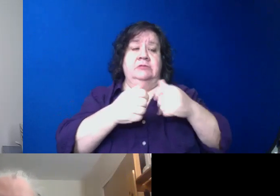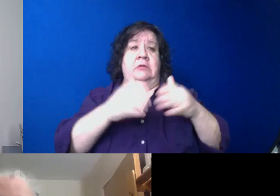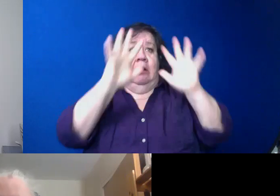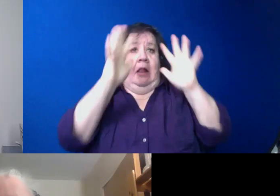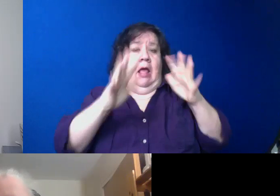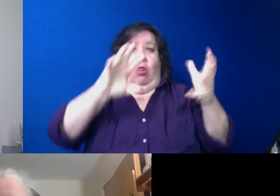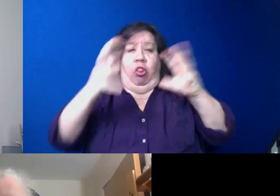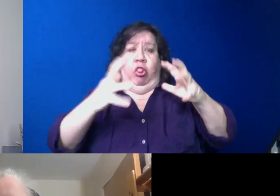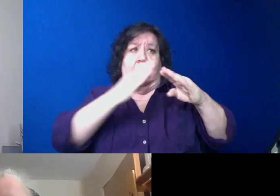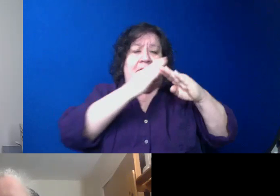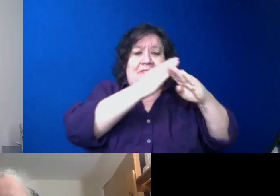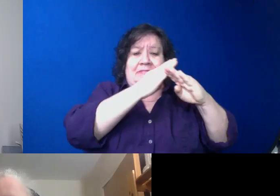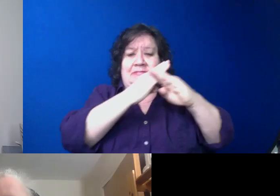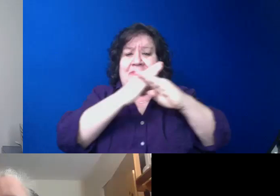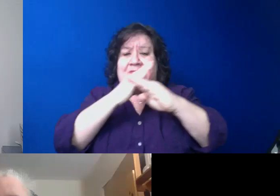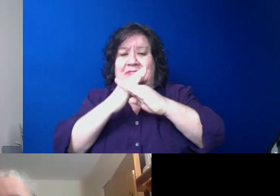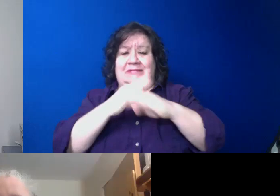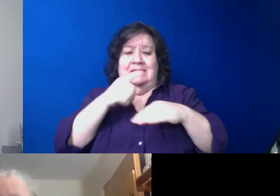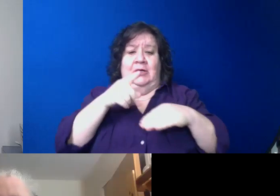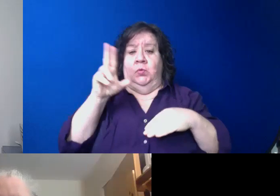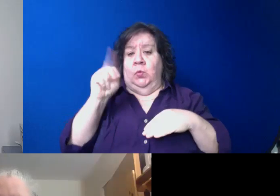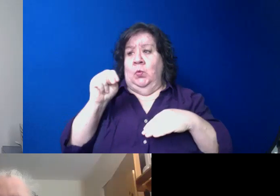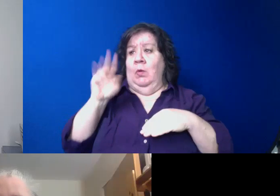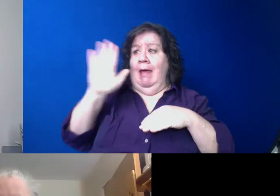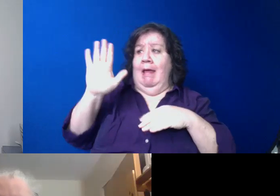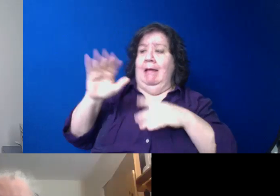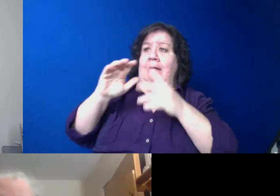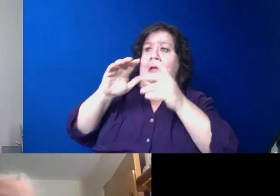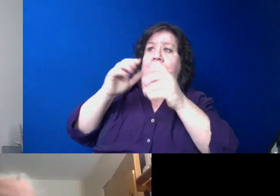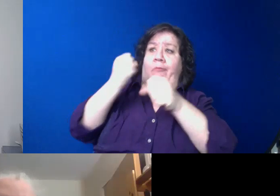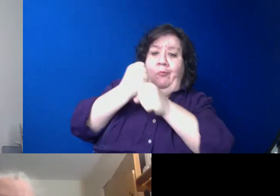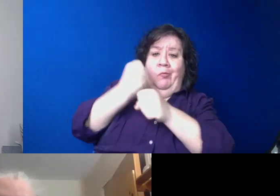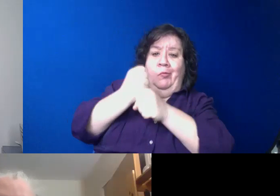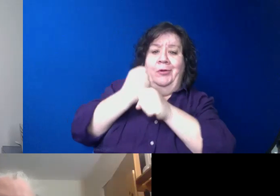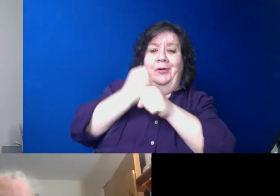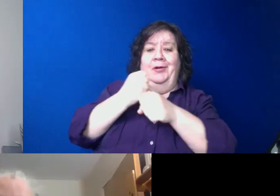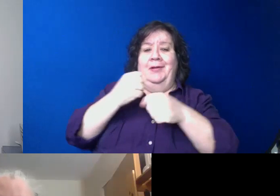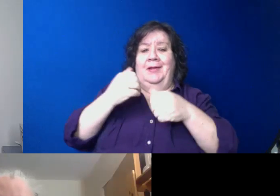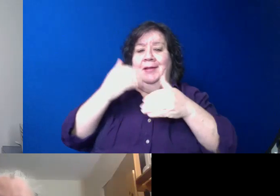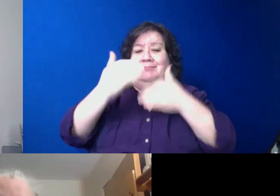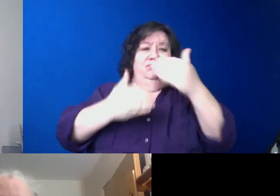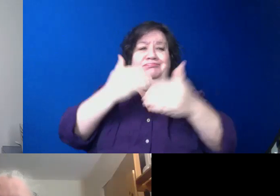four of the crpd and you know pushing for ensuring that um representative organizations and persons